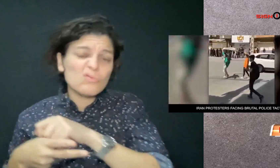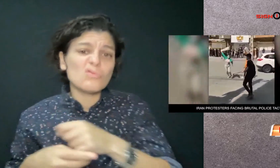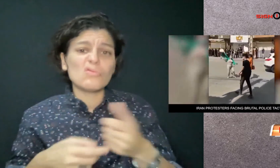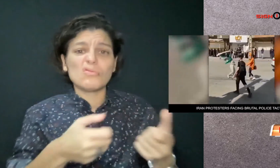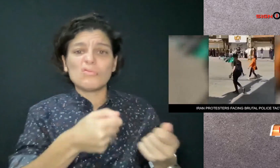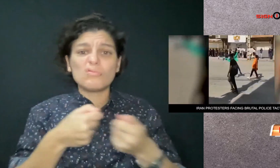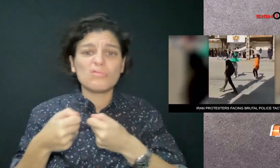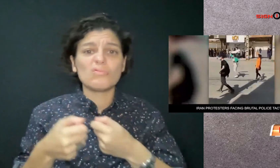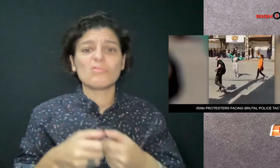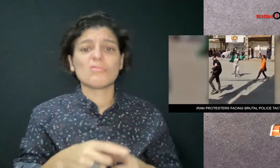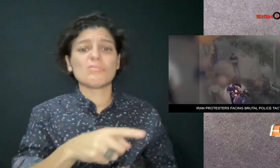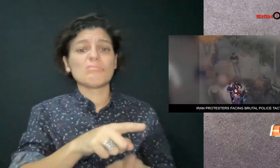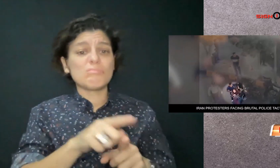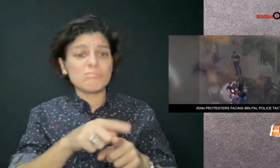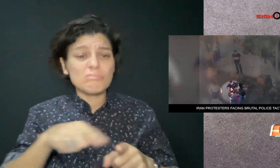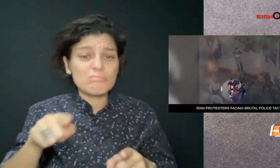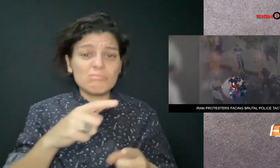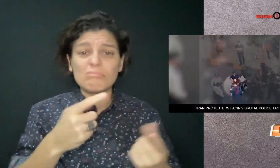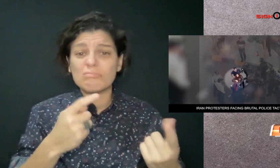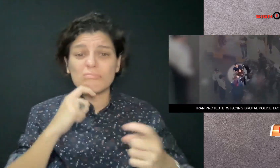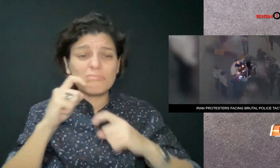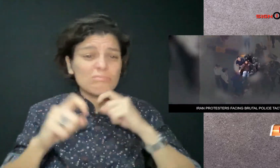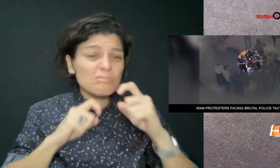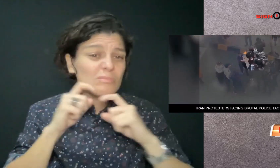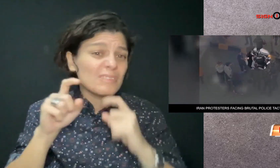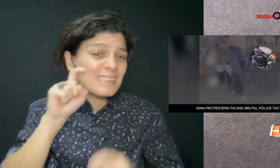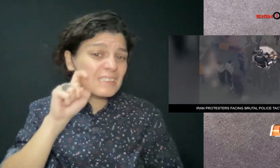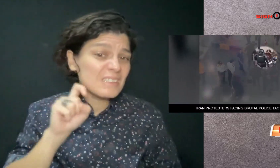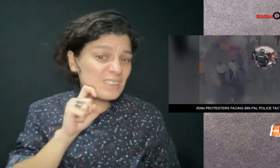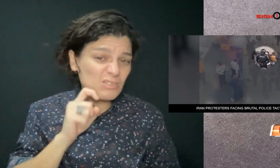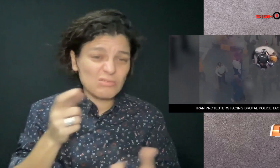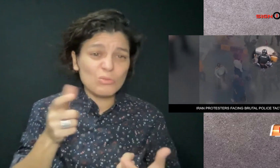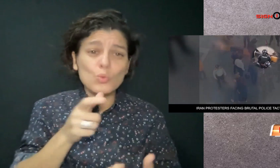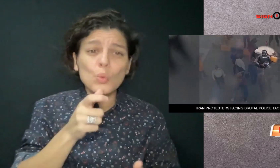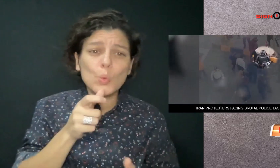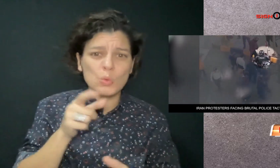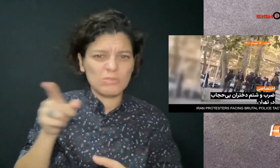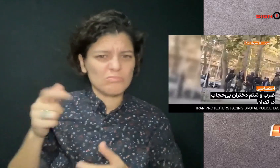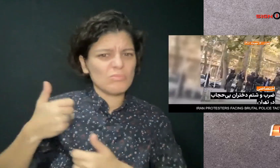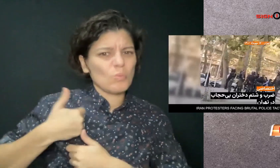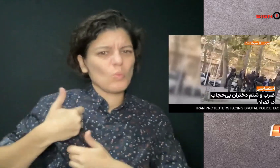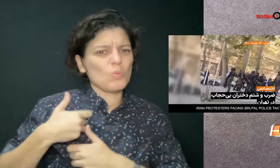and some sexually assaulted in plain sight by security forces